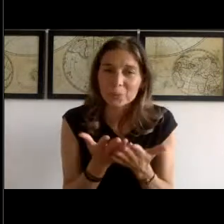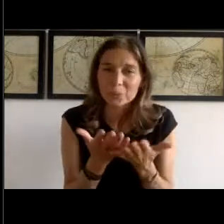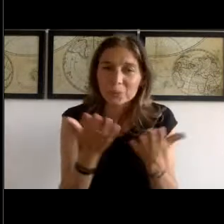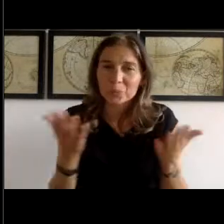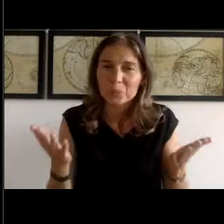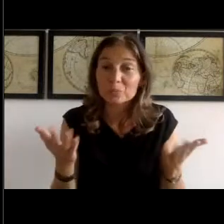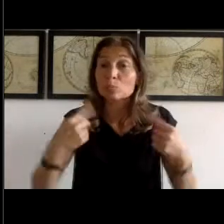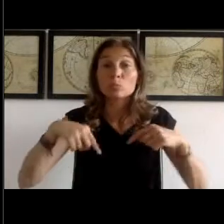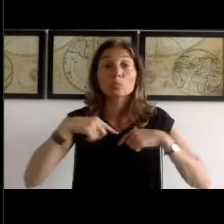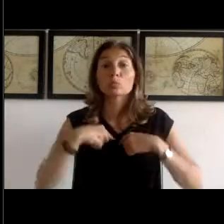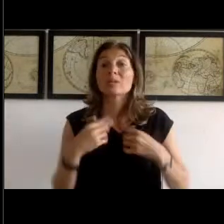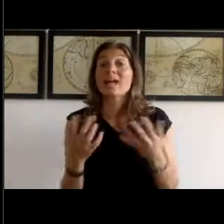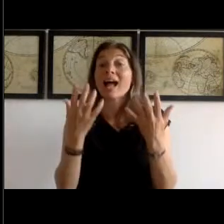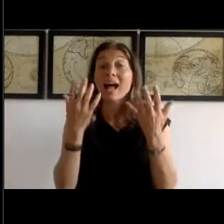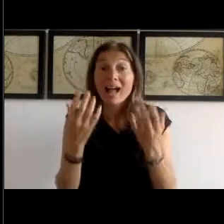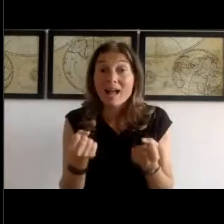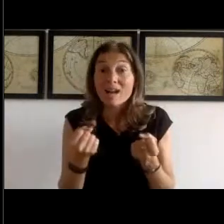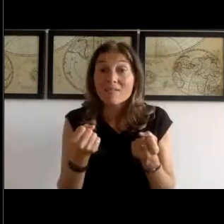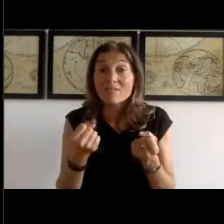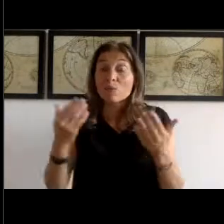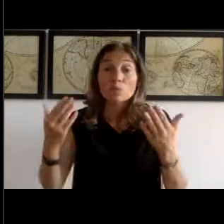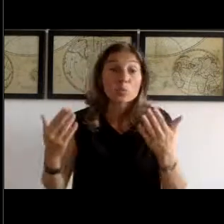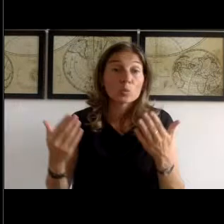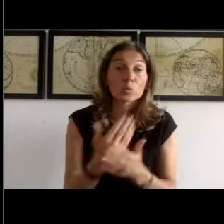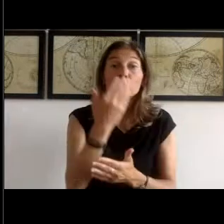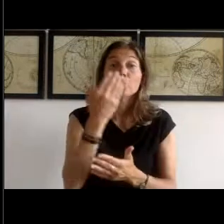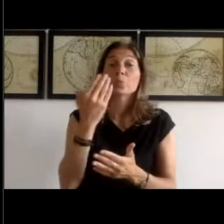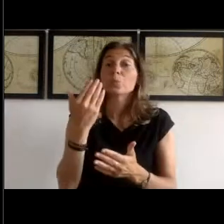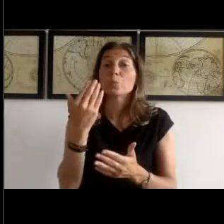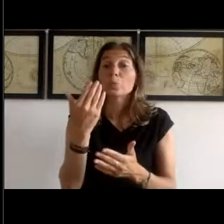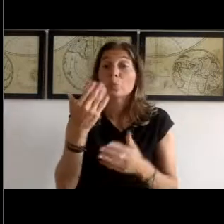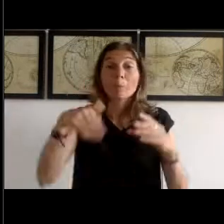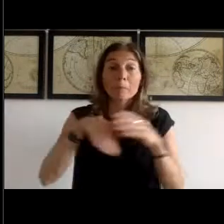The national agencies don't give money directly to the participants.